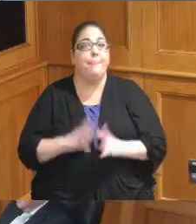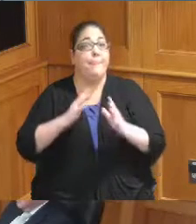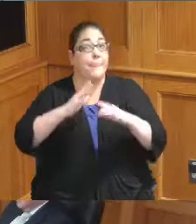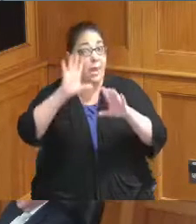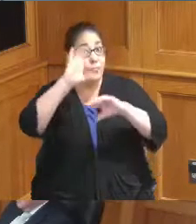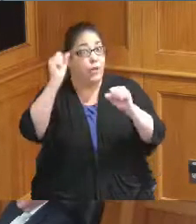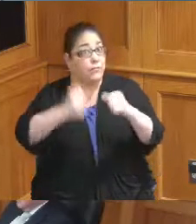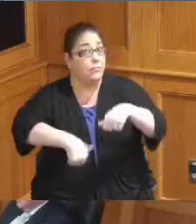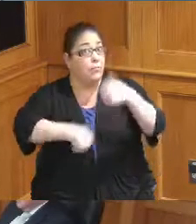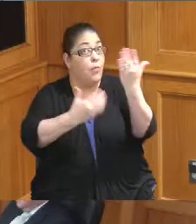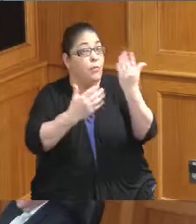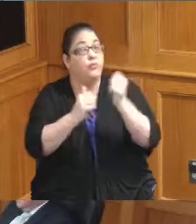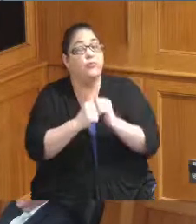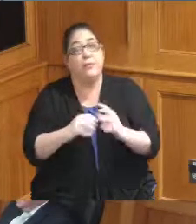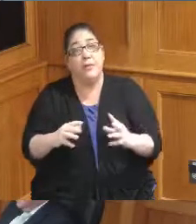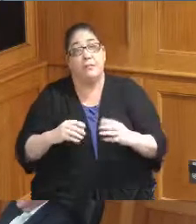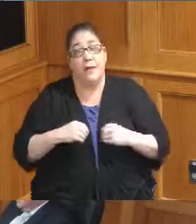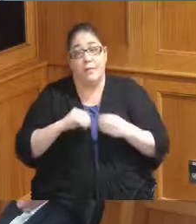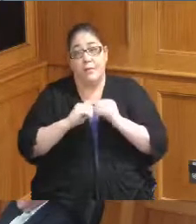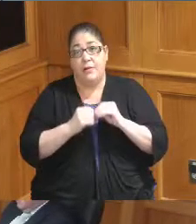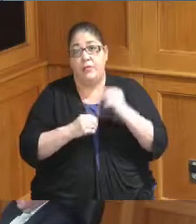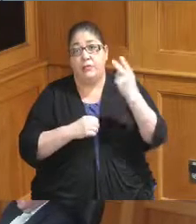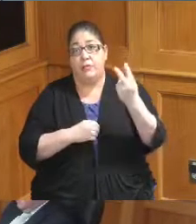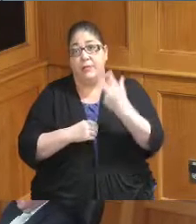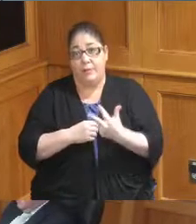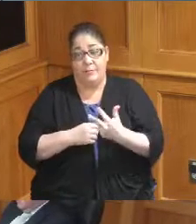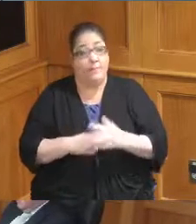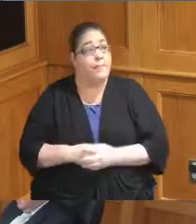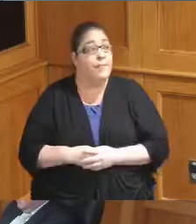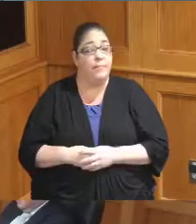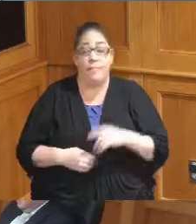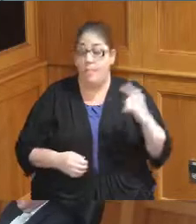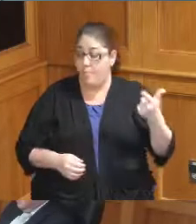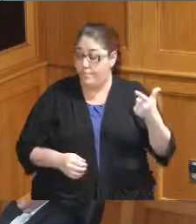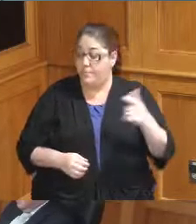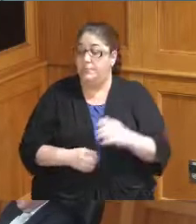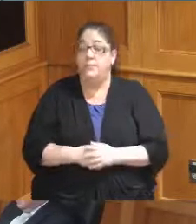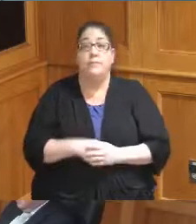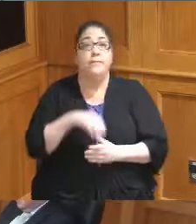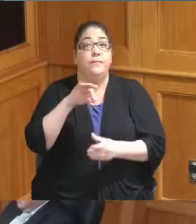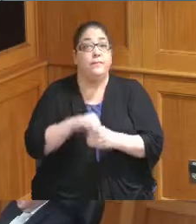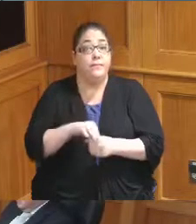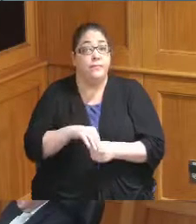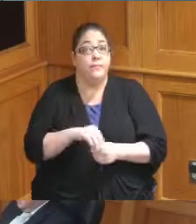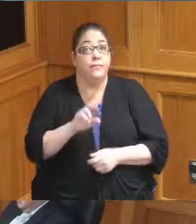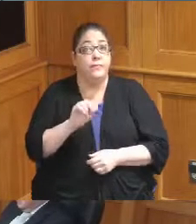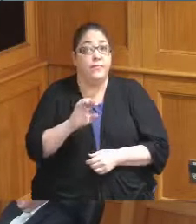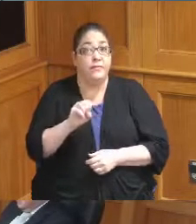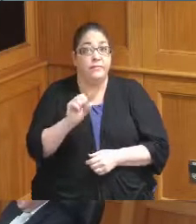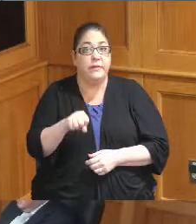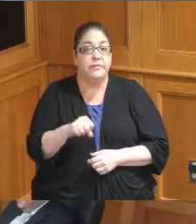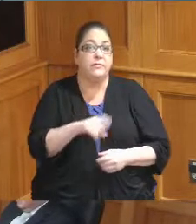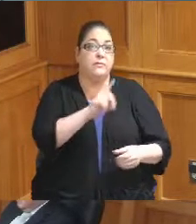to adopt item number two and three second Commissioner Reece yes yes